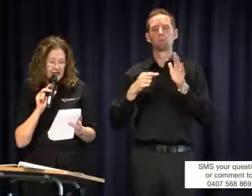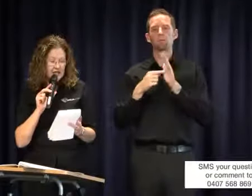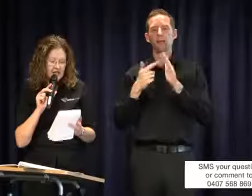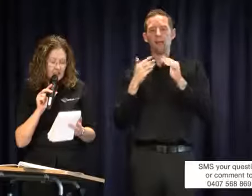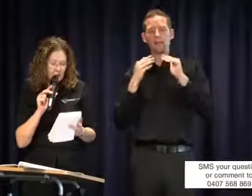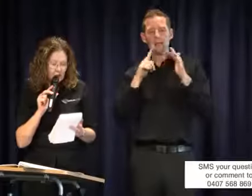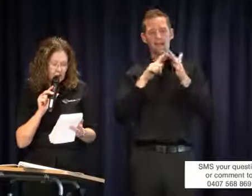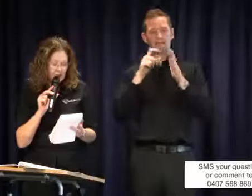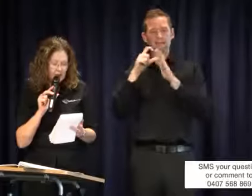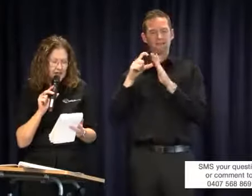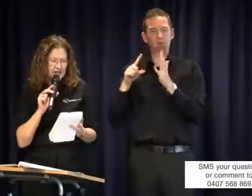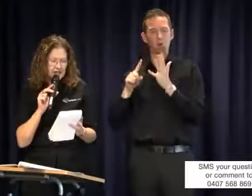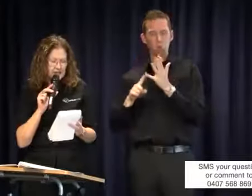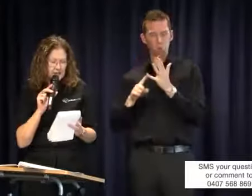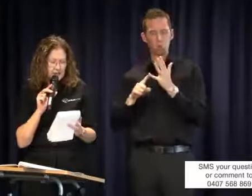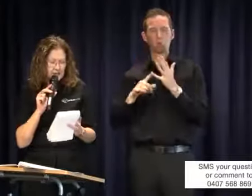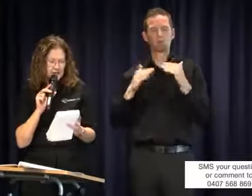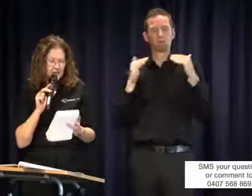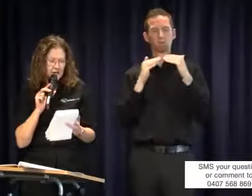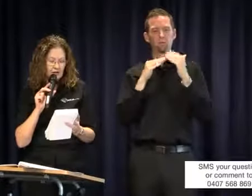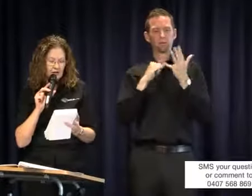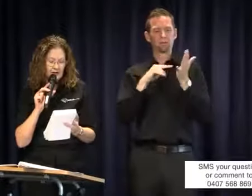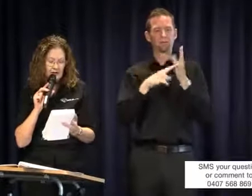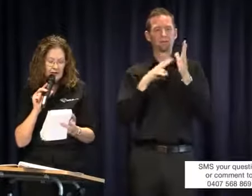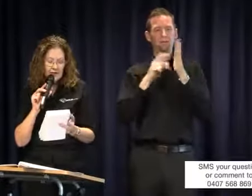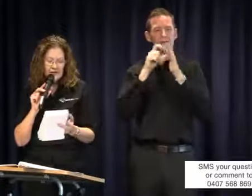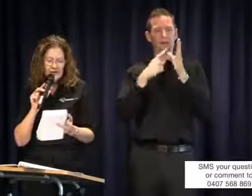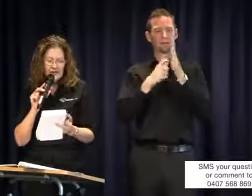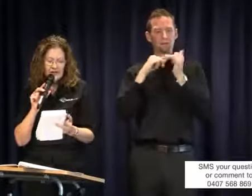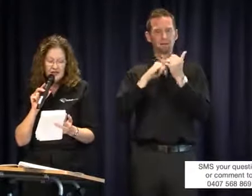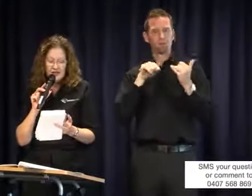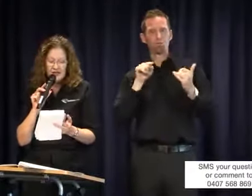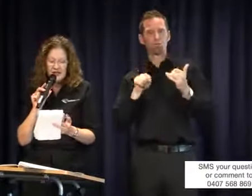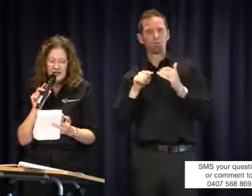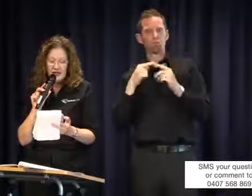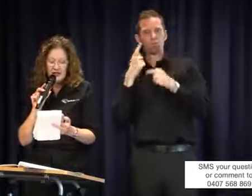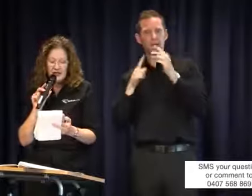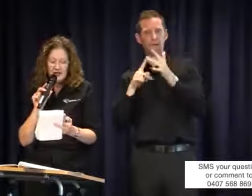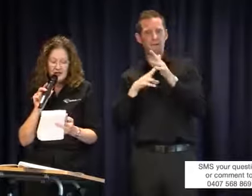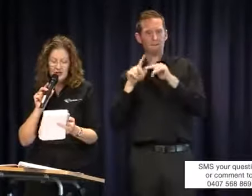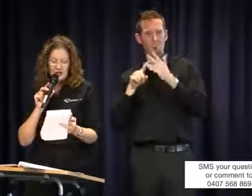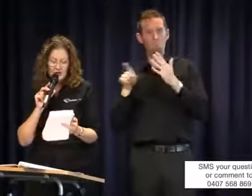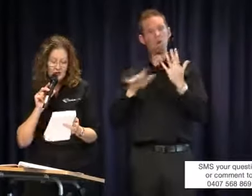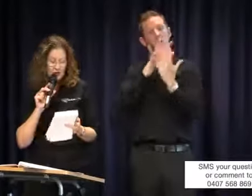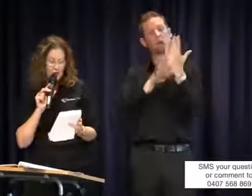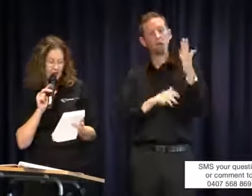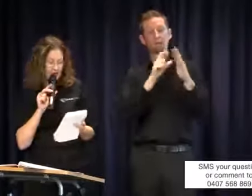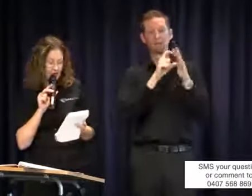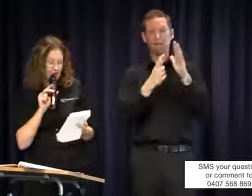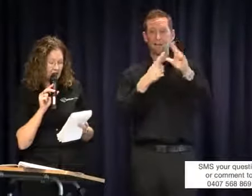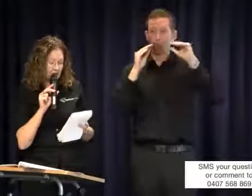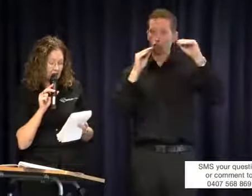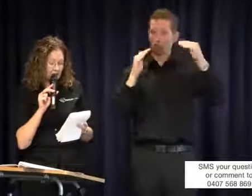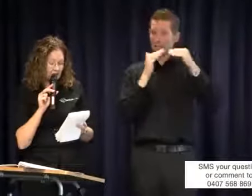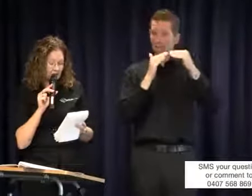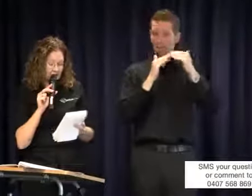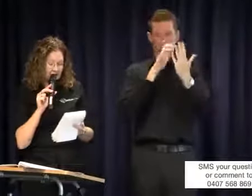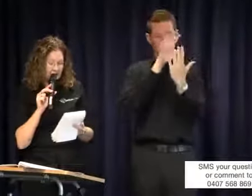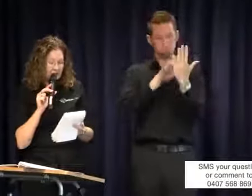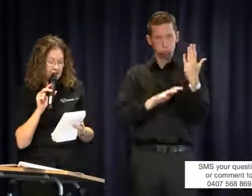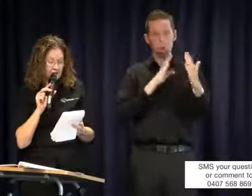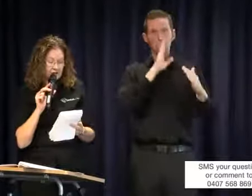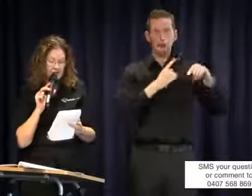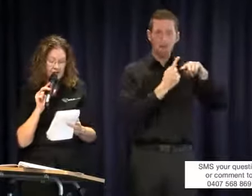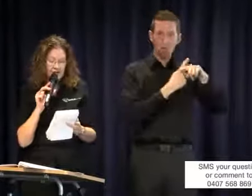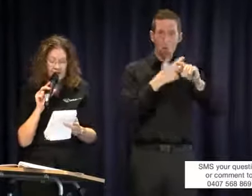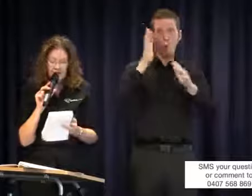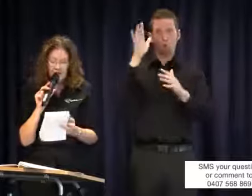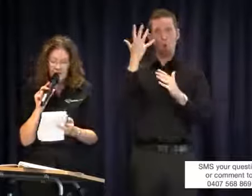This has the DDA education standards in plain English and Auslan to help understand how